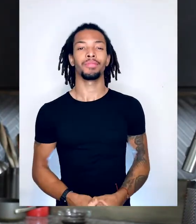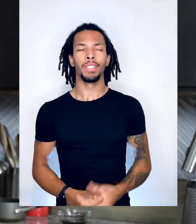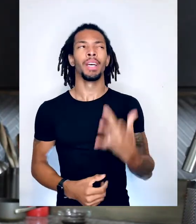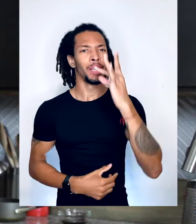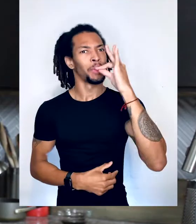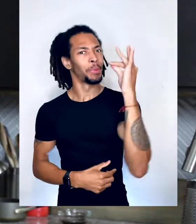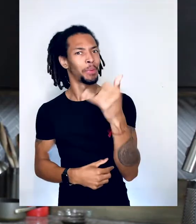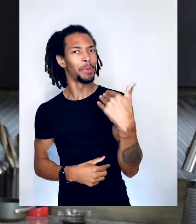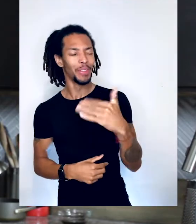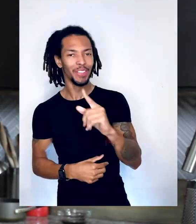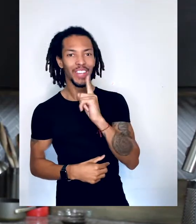That's really good.